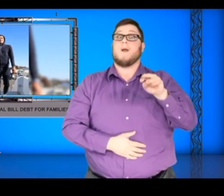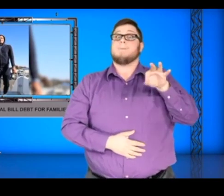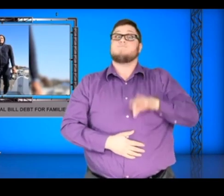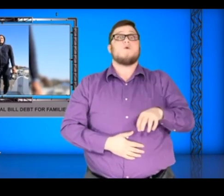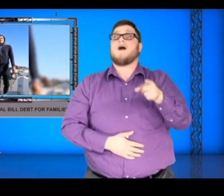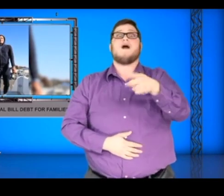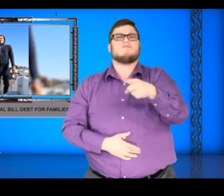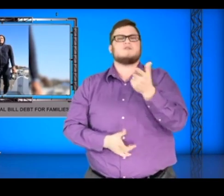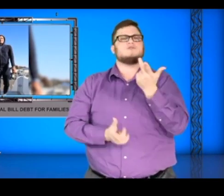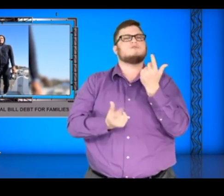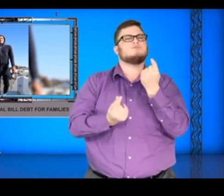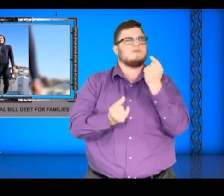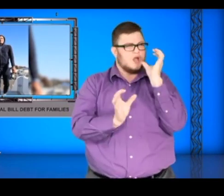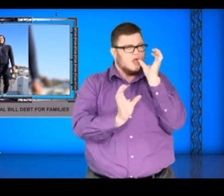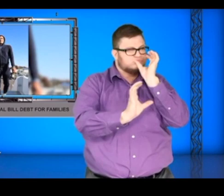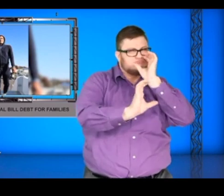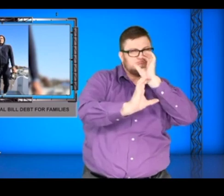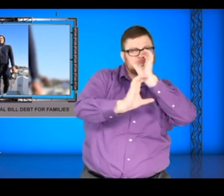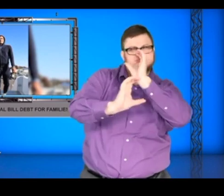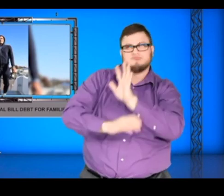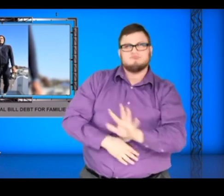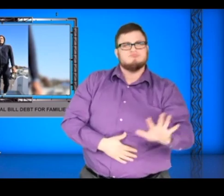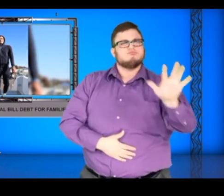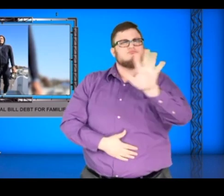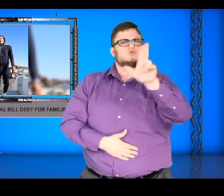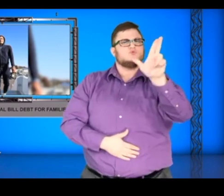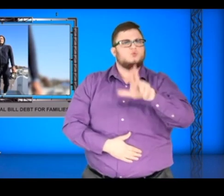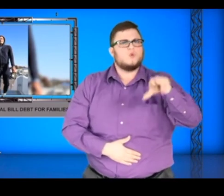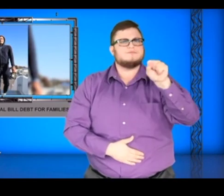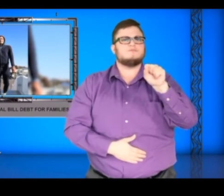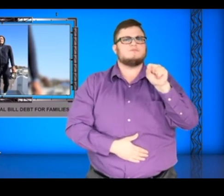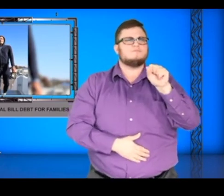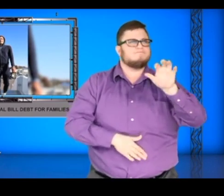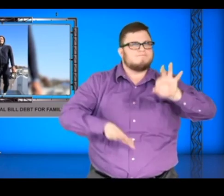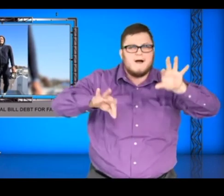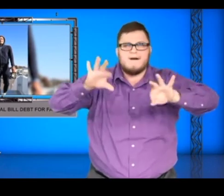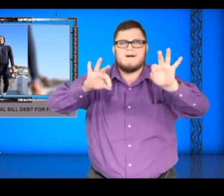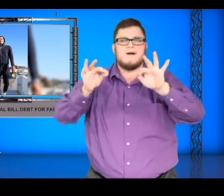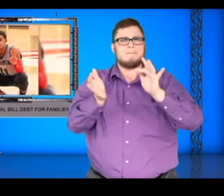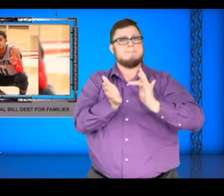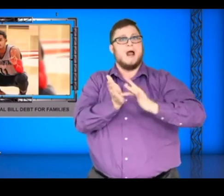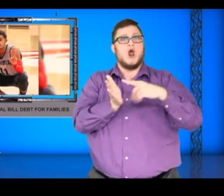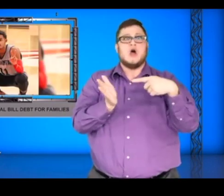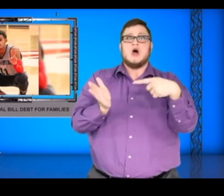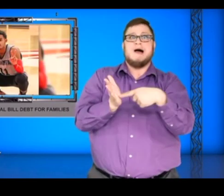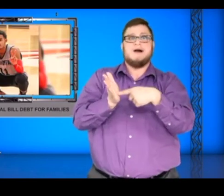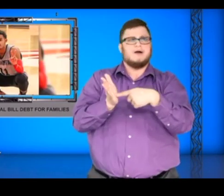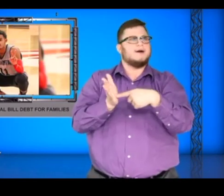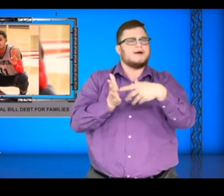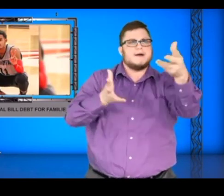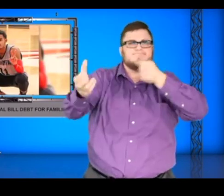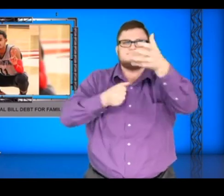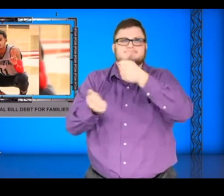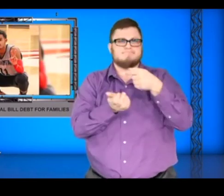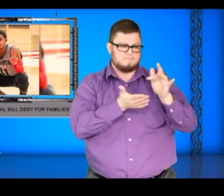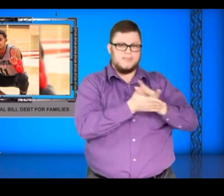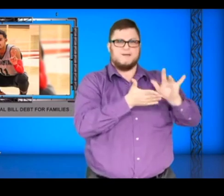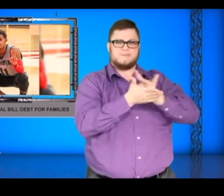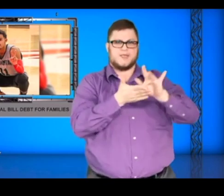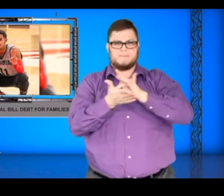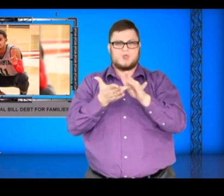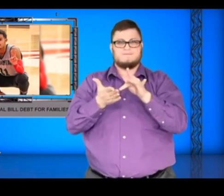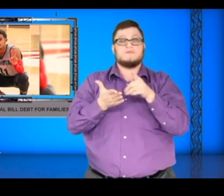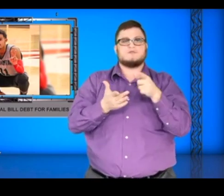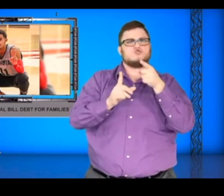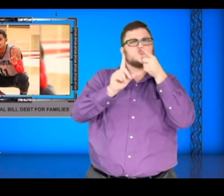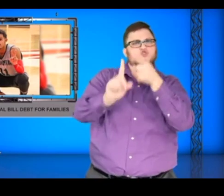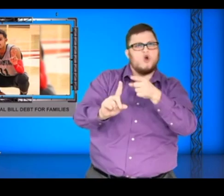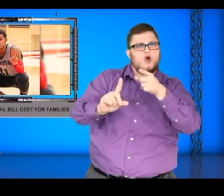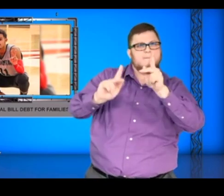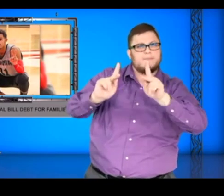The nonprofit seeks to buy and forgive medical debt across the country, targeting accounts